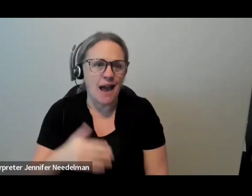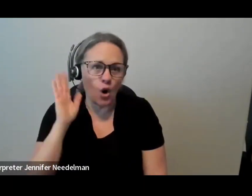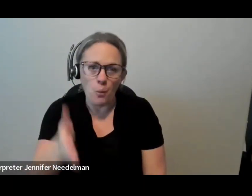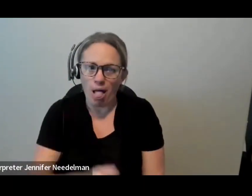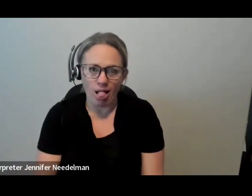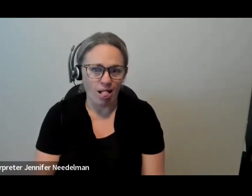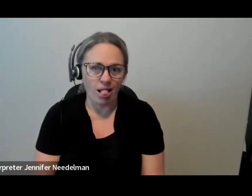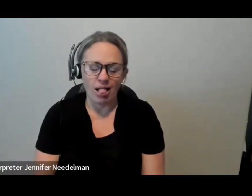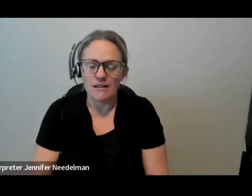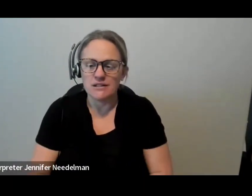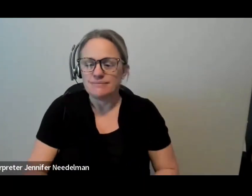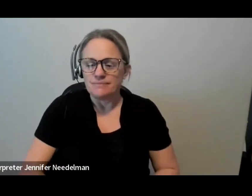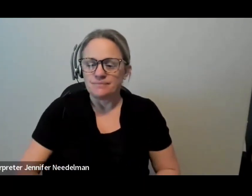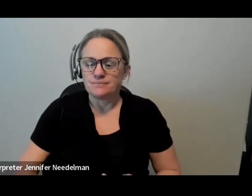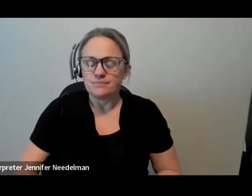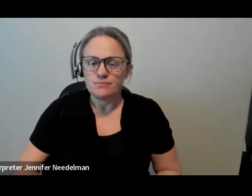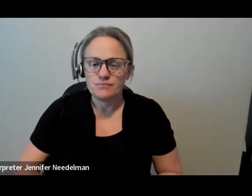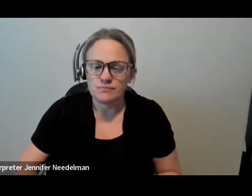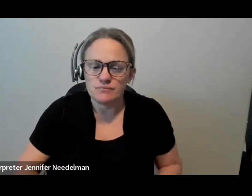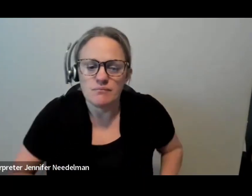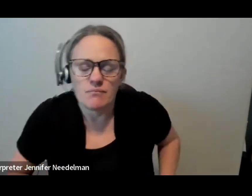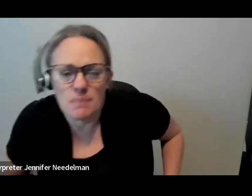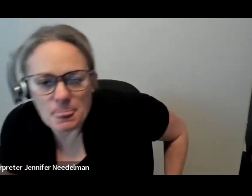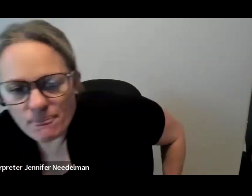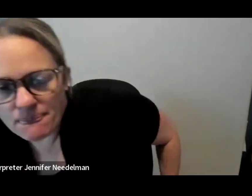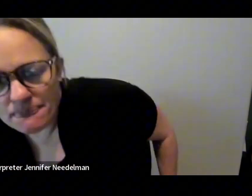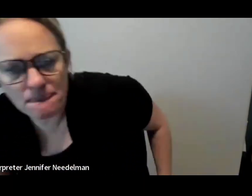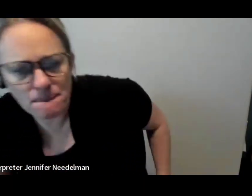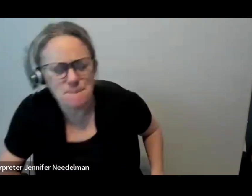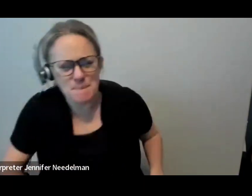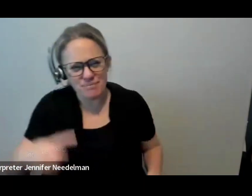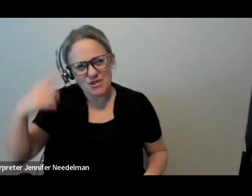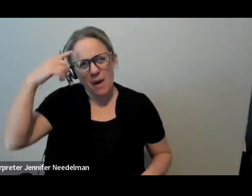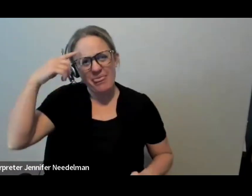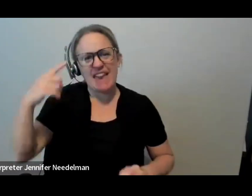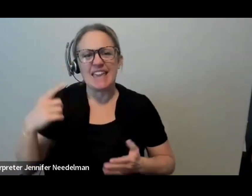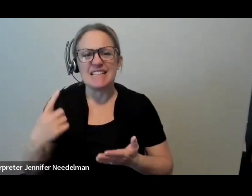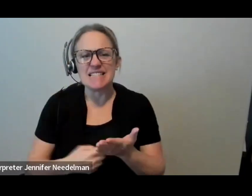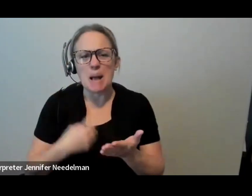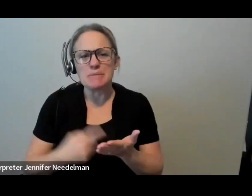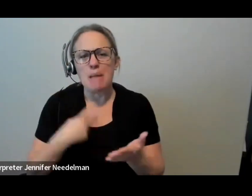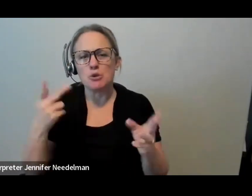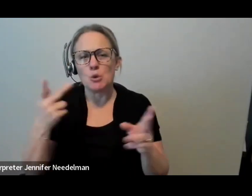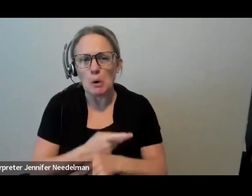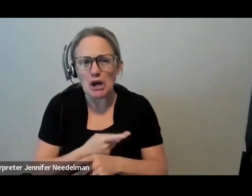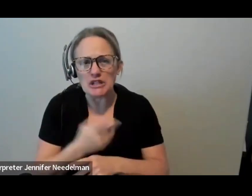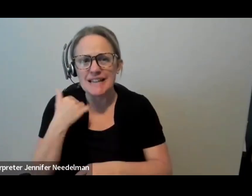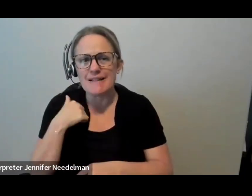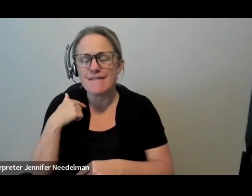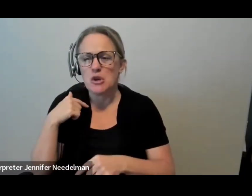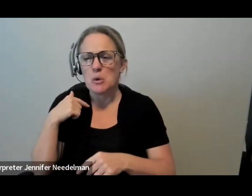And I think it's almost sometimes worse if you're entering the space with a little bit